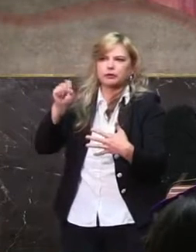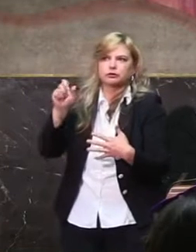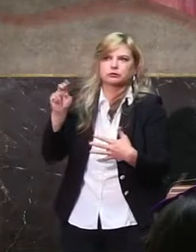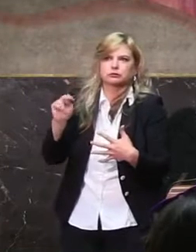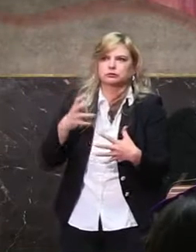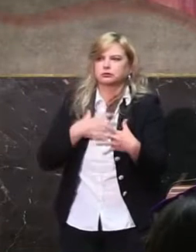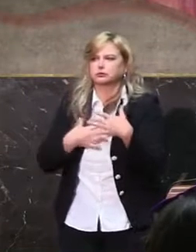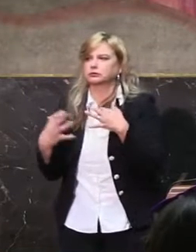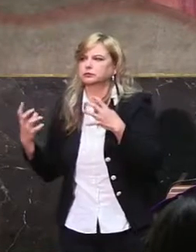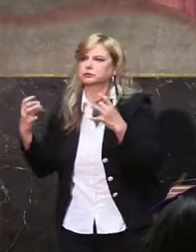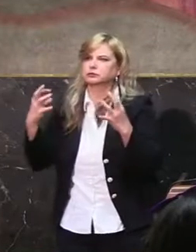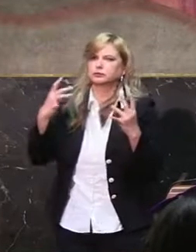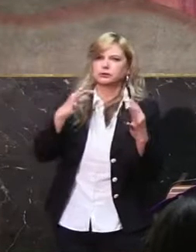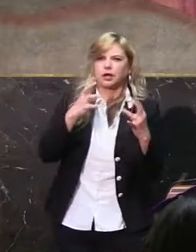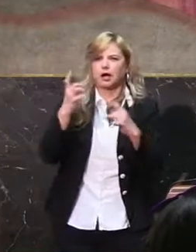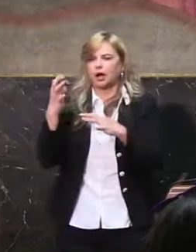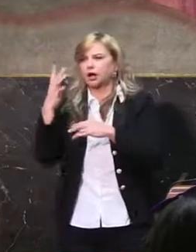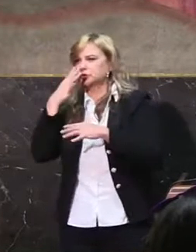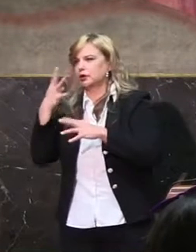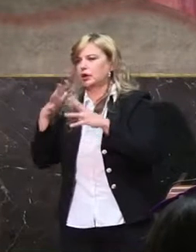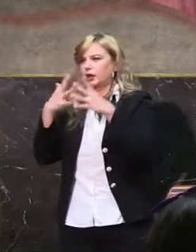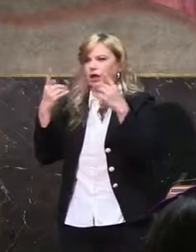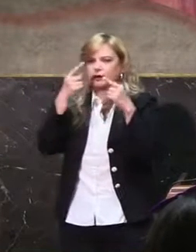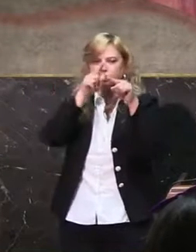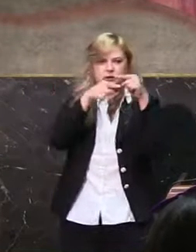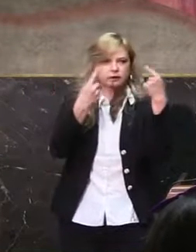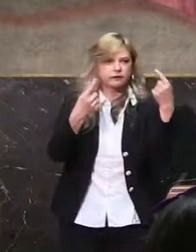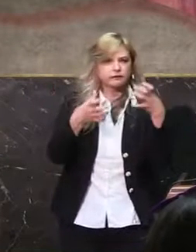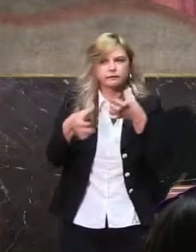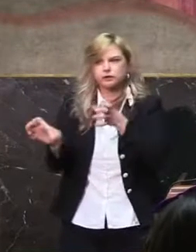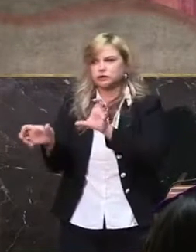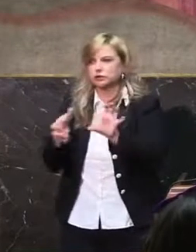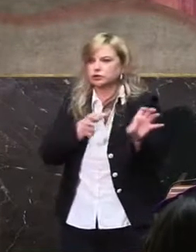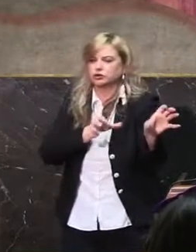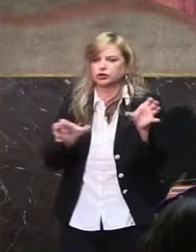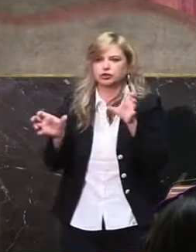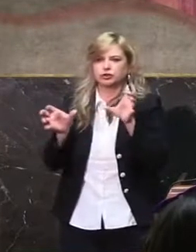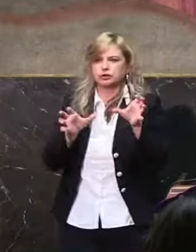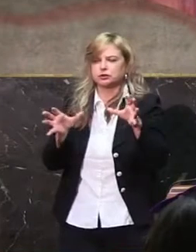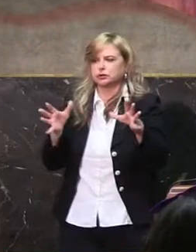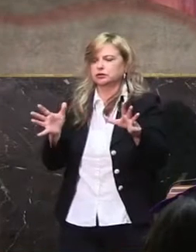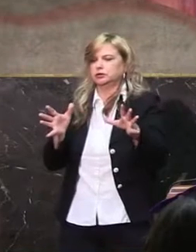and animosity its very sad and I served in that body for eight years I have not